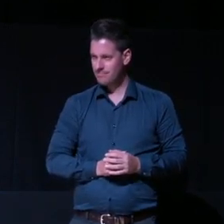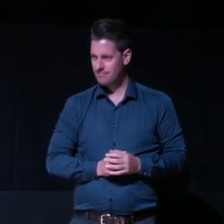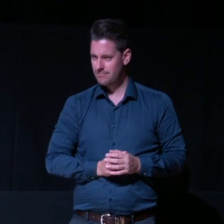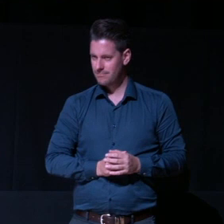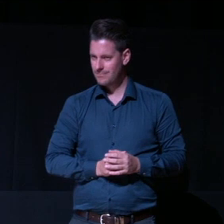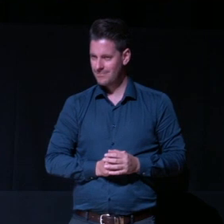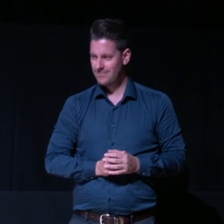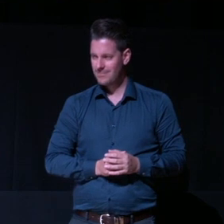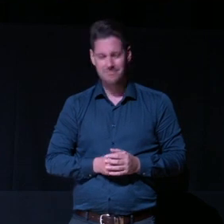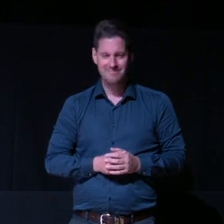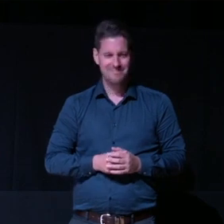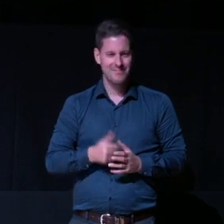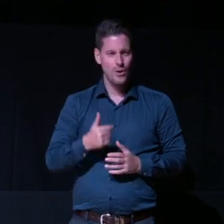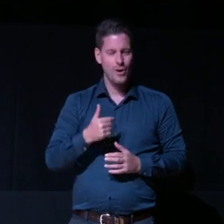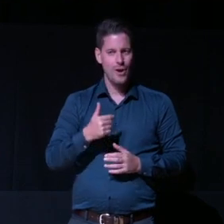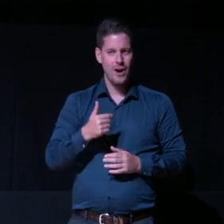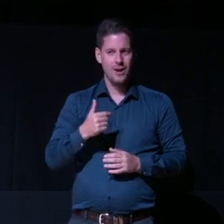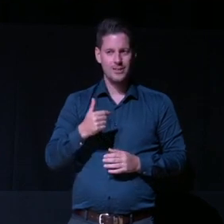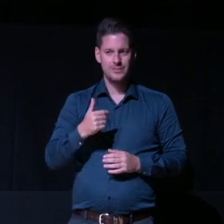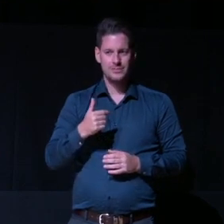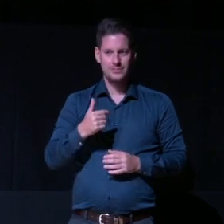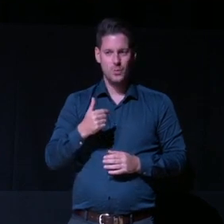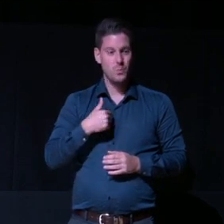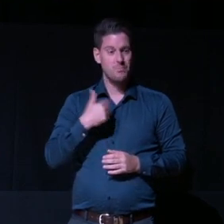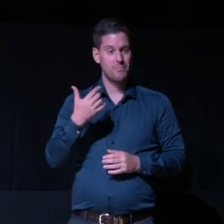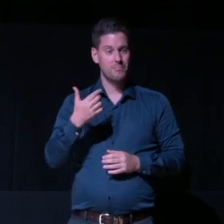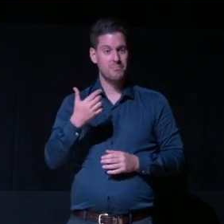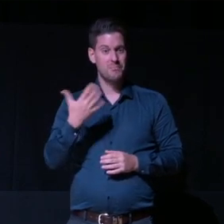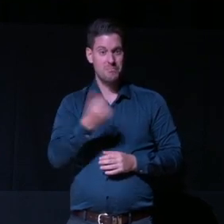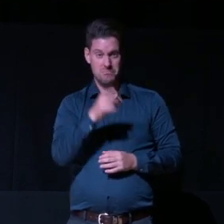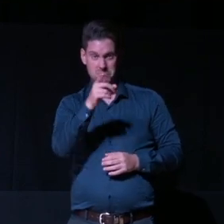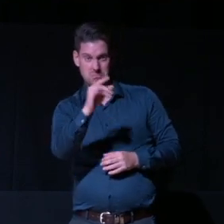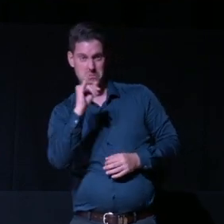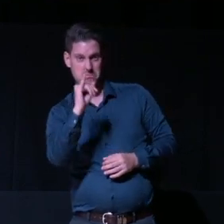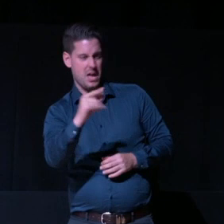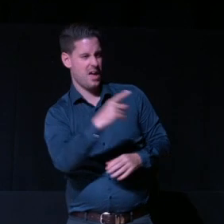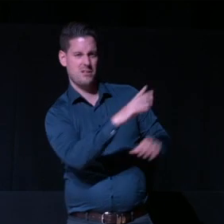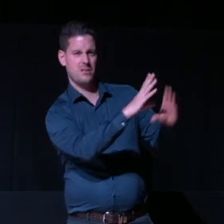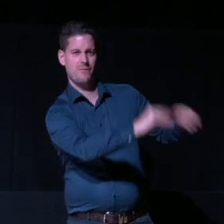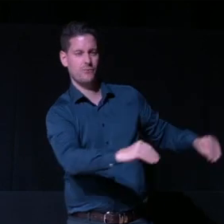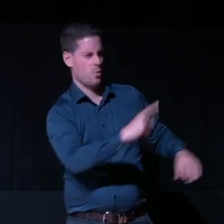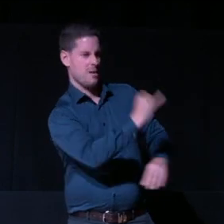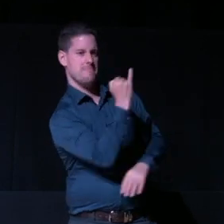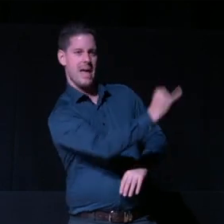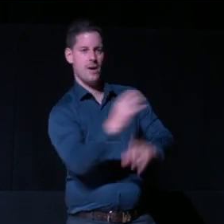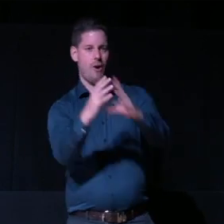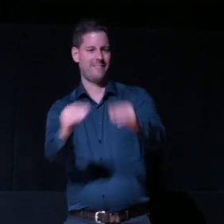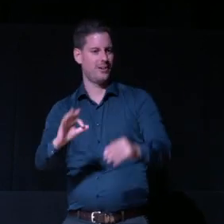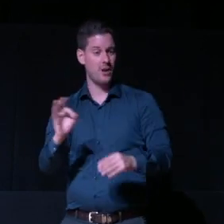don't we have to I don't think anyone's actually saying we have to say it's bad the work is bad. It's like yeah like Woody Allen made some great movies.